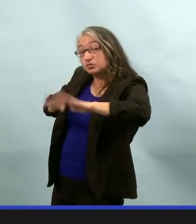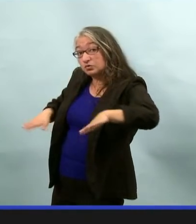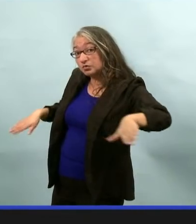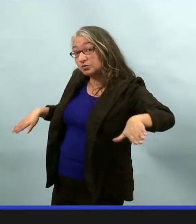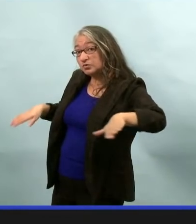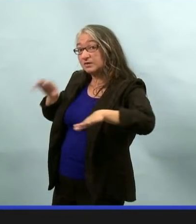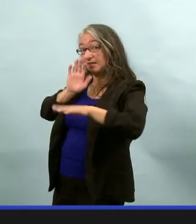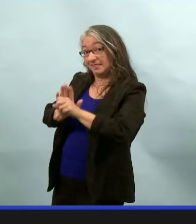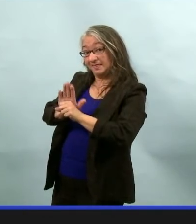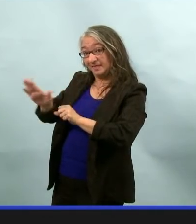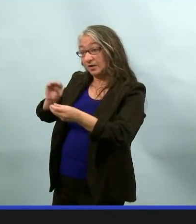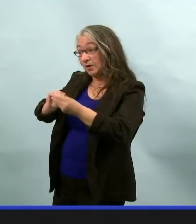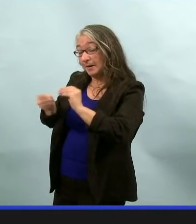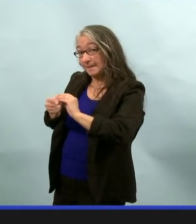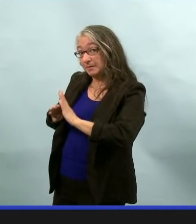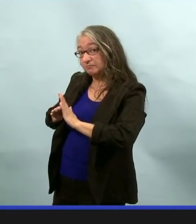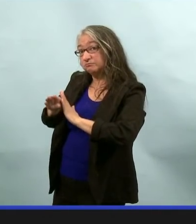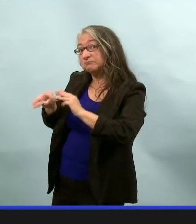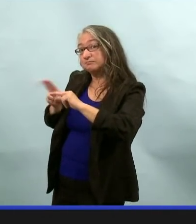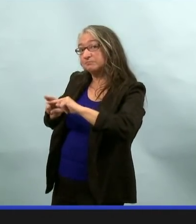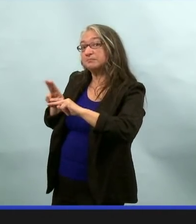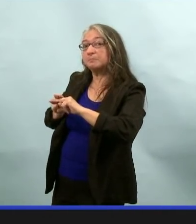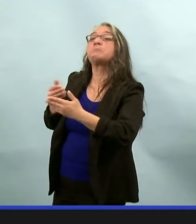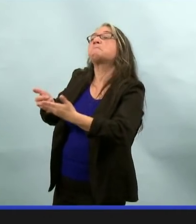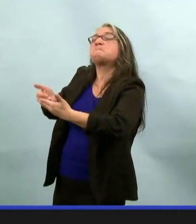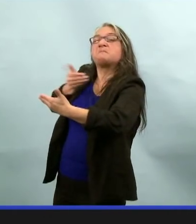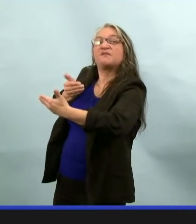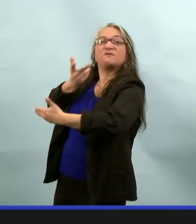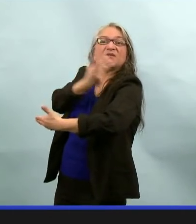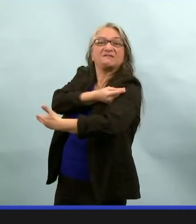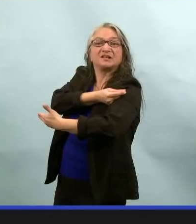at all or are they still the rise the biggest age group that we're seeing the rise in cases